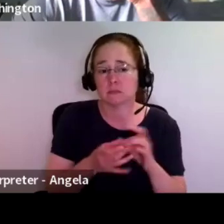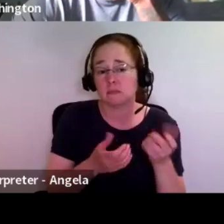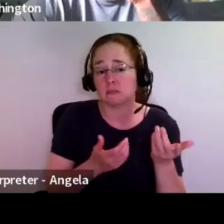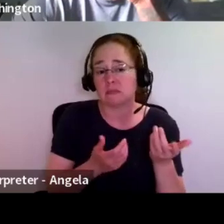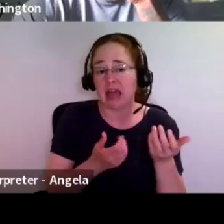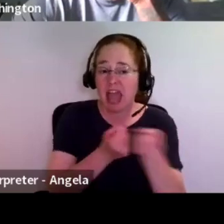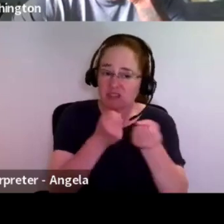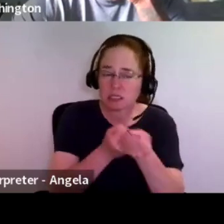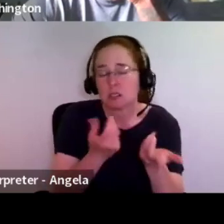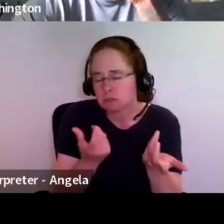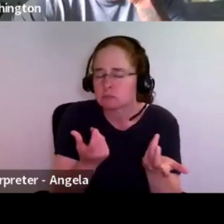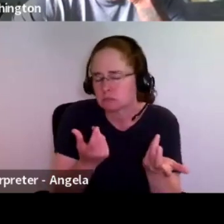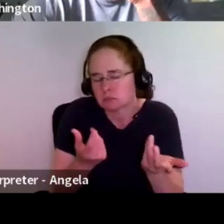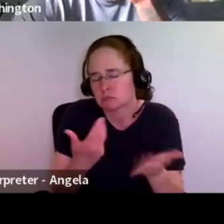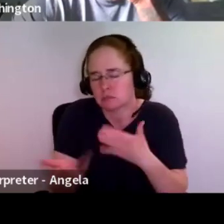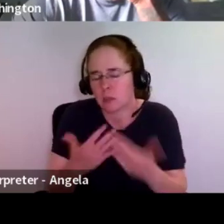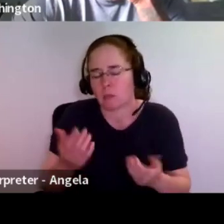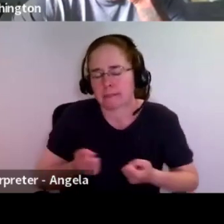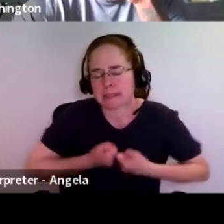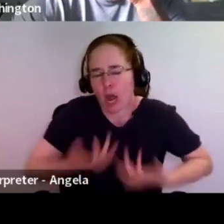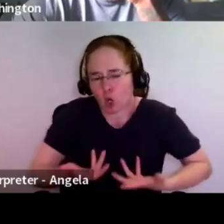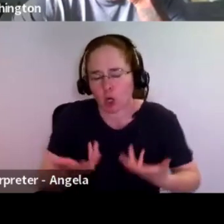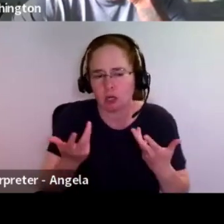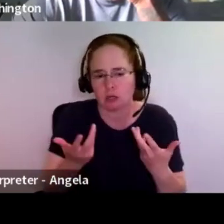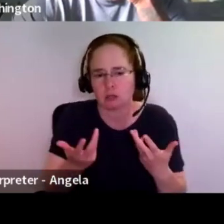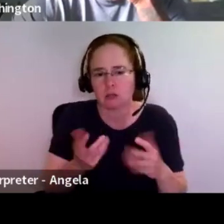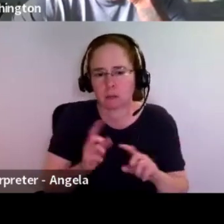get tired. I'm pretty much, like, just always naturally